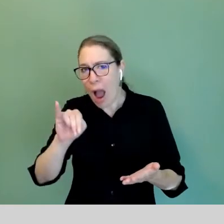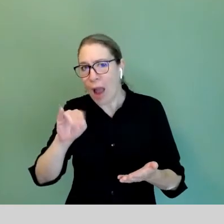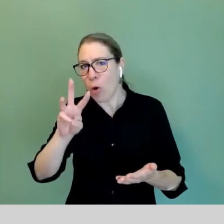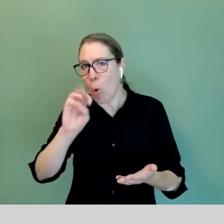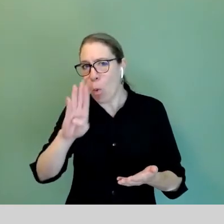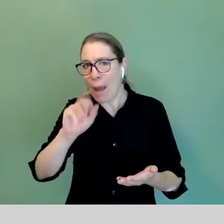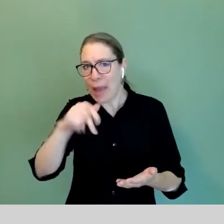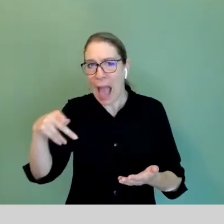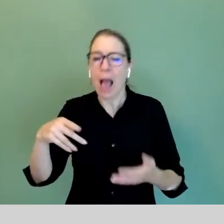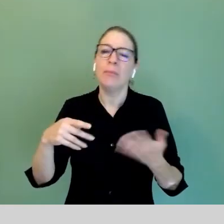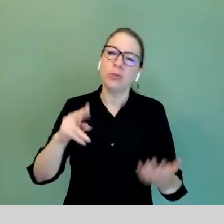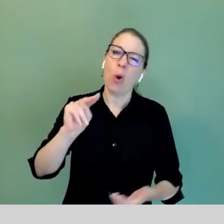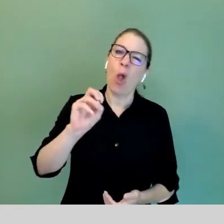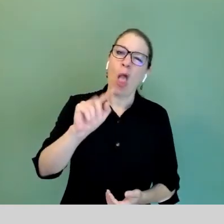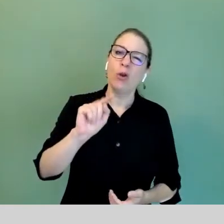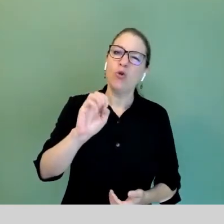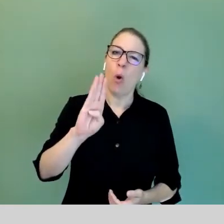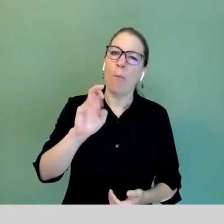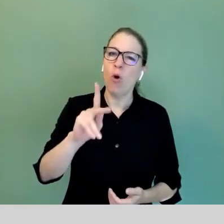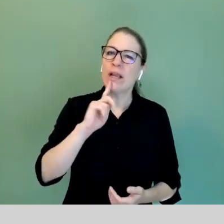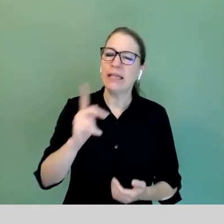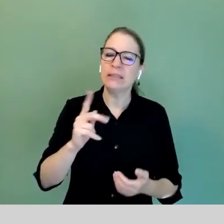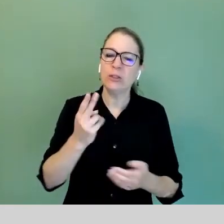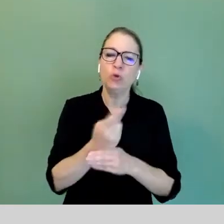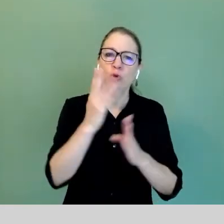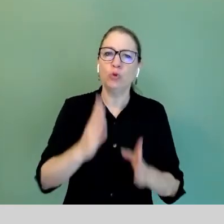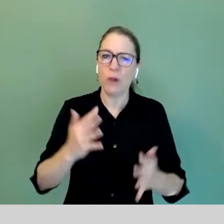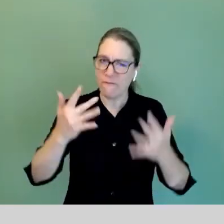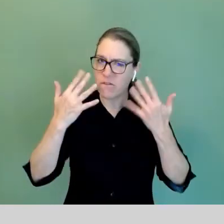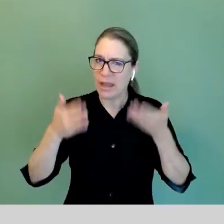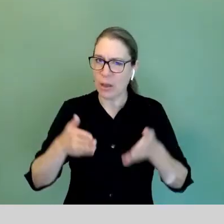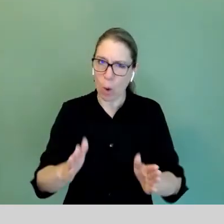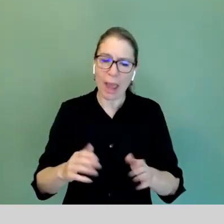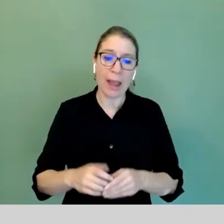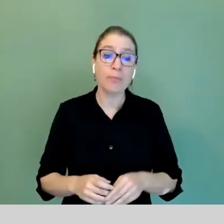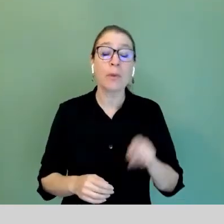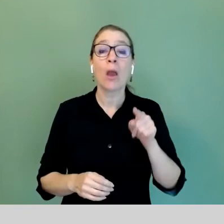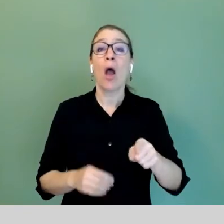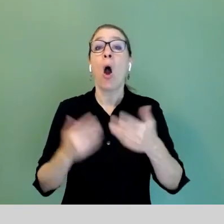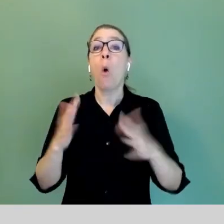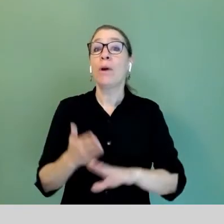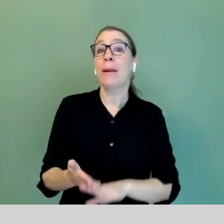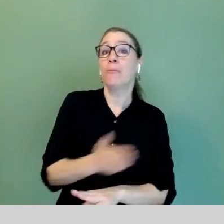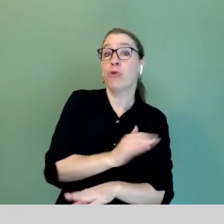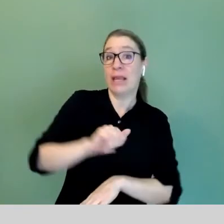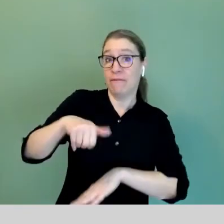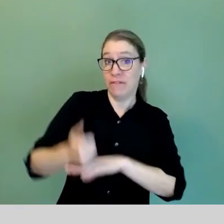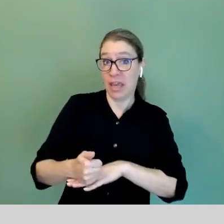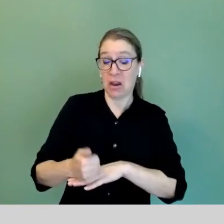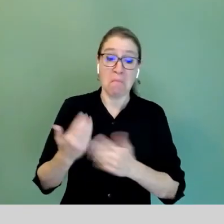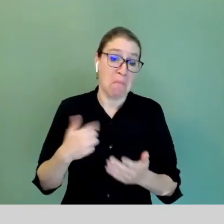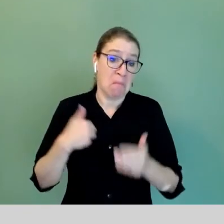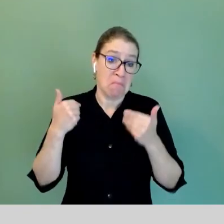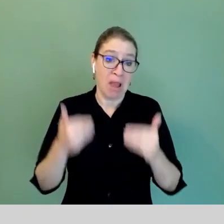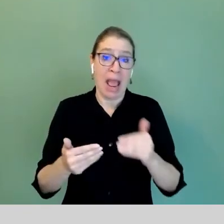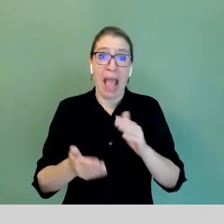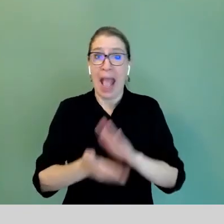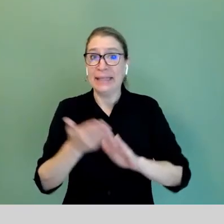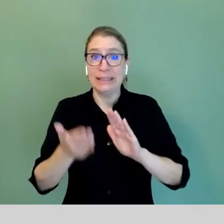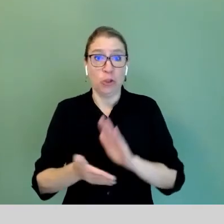the notebooks are sort of the most user-friendly way of doing this. This is already pre-configured so I can execute this just top to bottom,